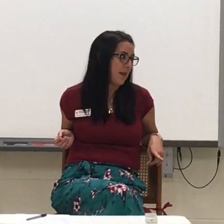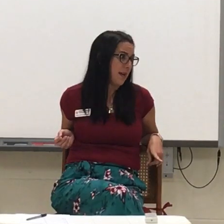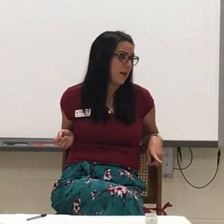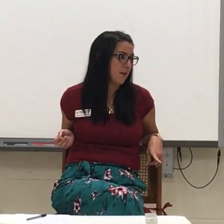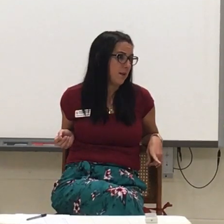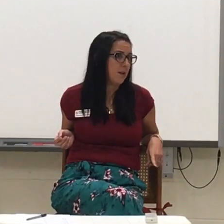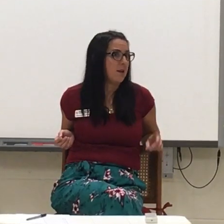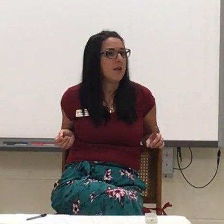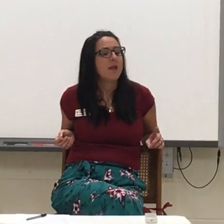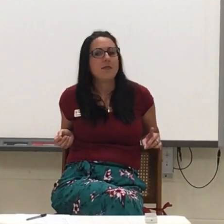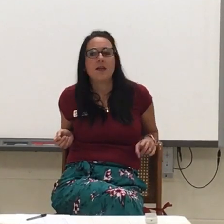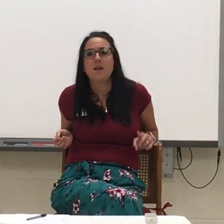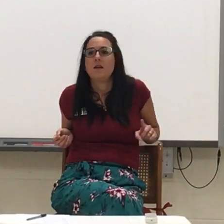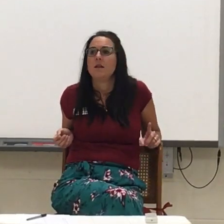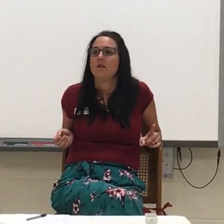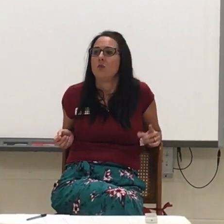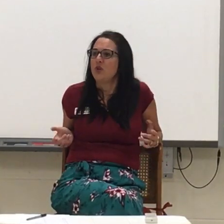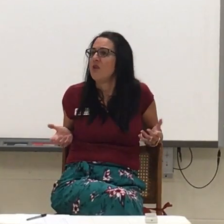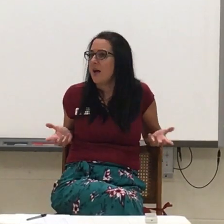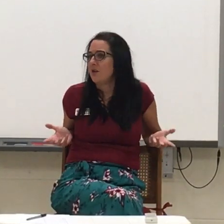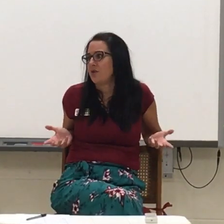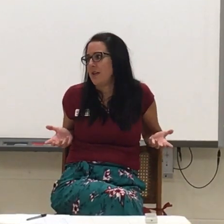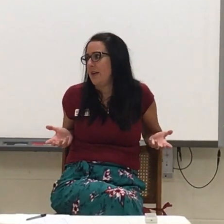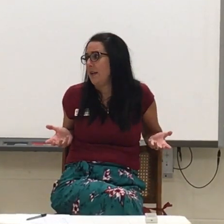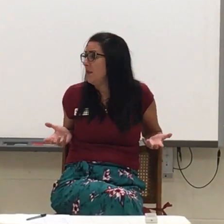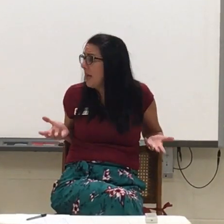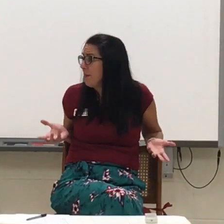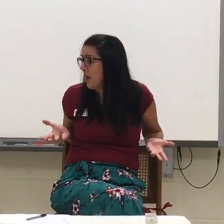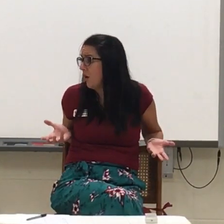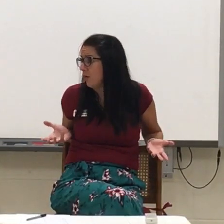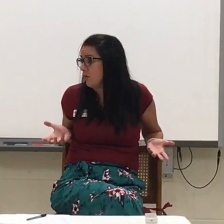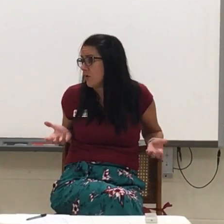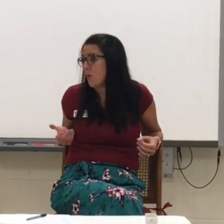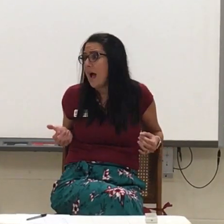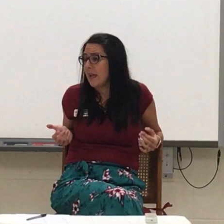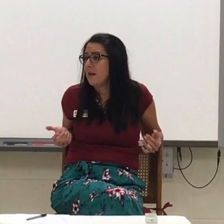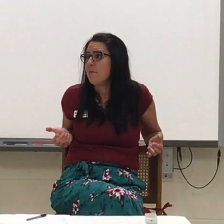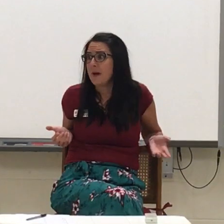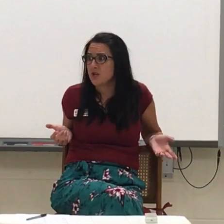saying then when you're not understanding let me know so I can make